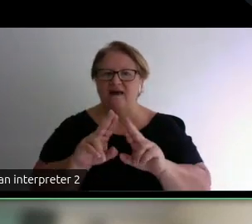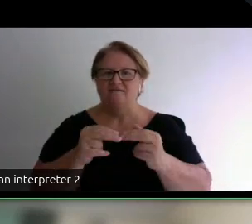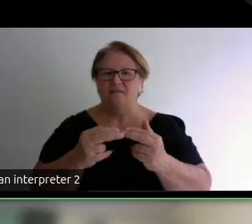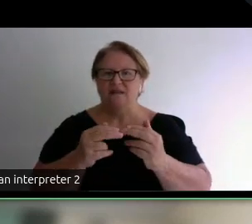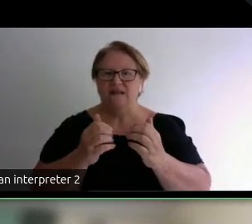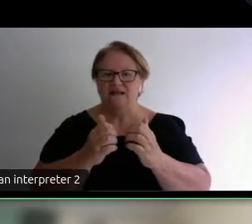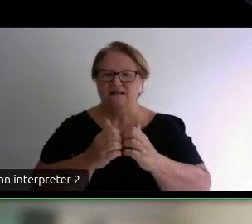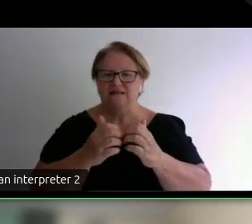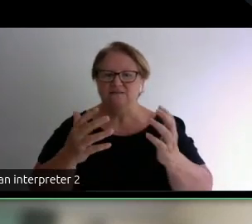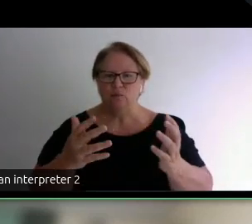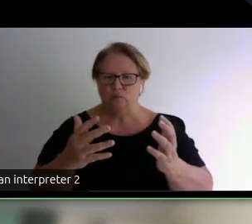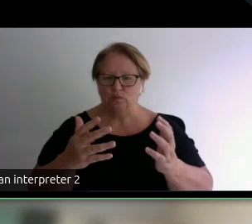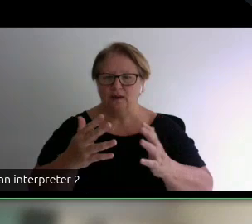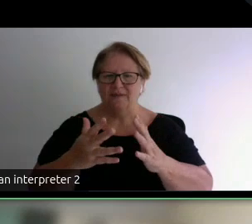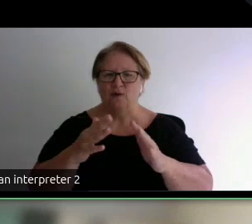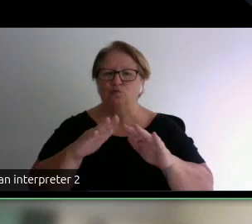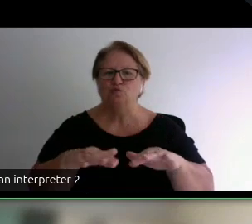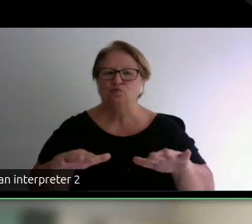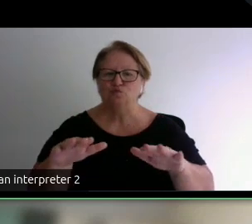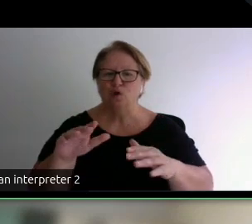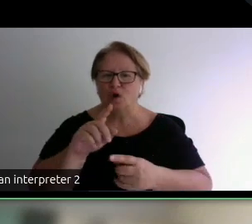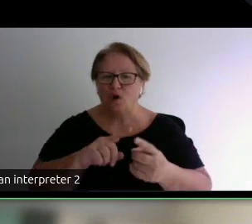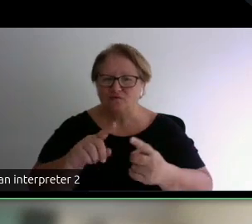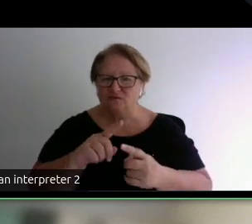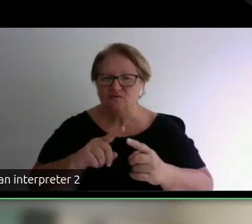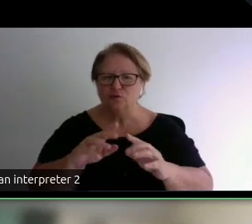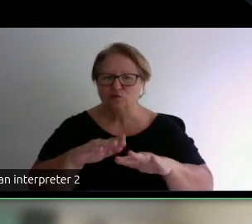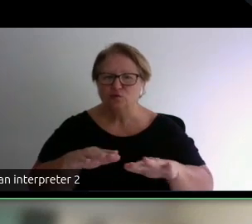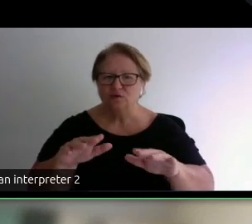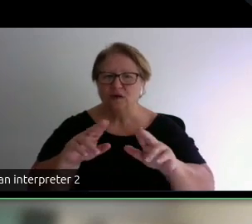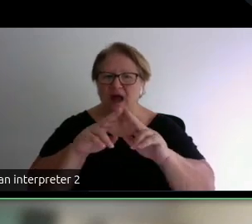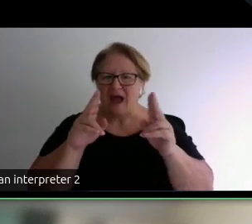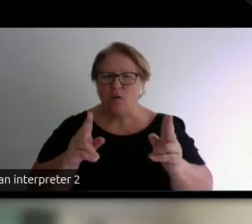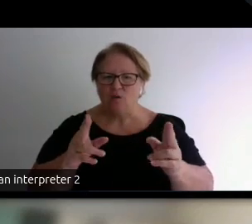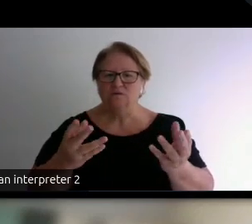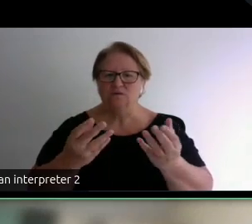so that's our children's conferences or children and property combined conferences,